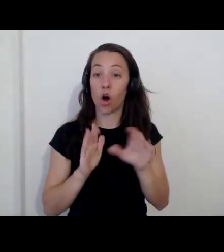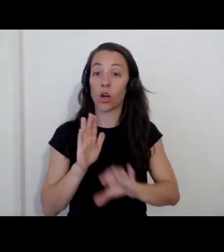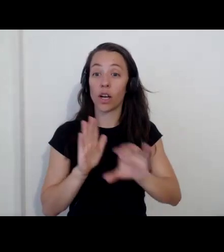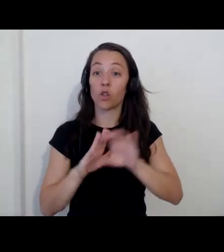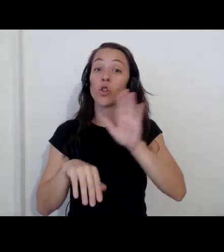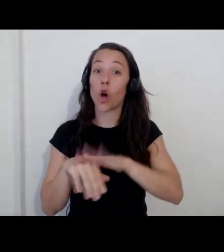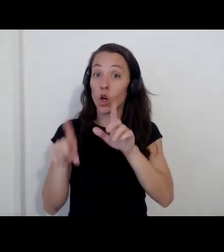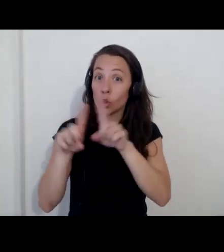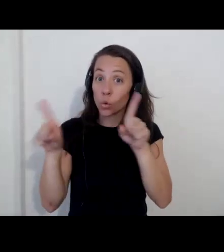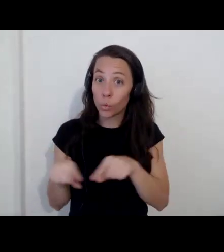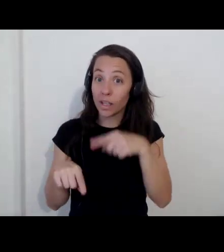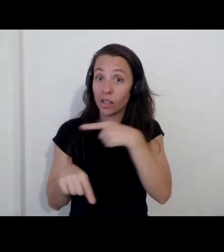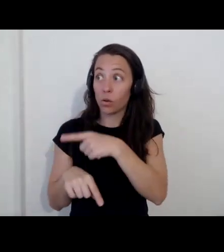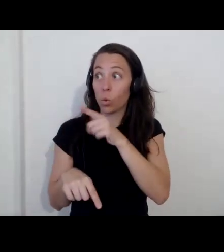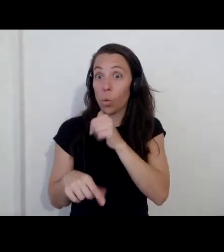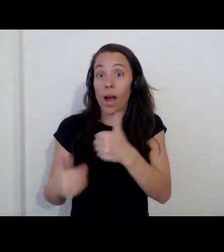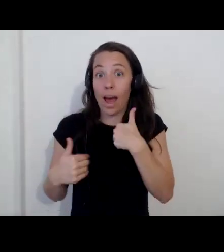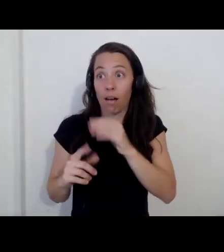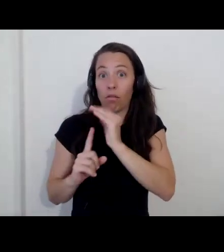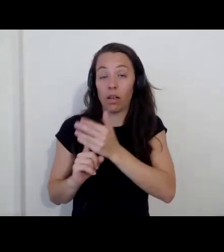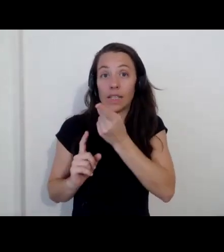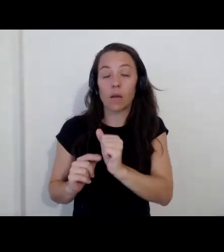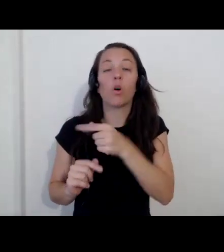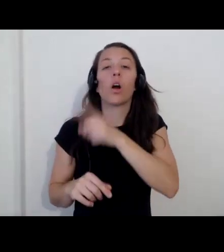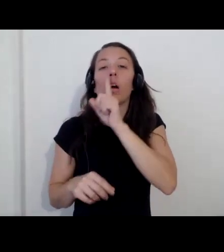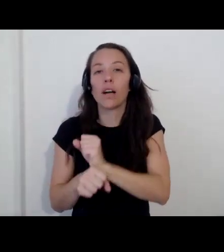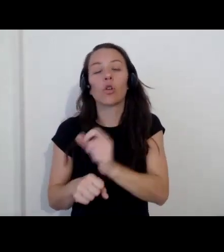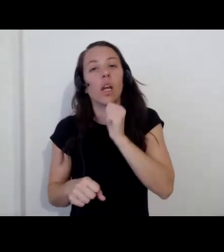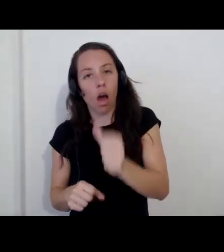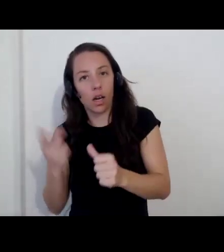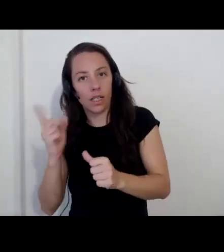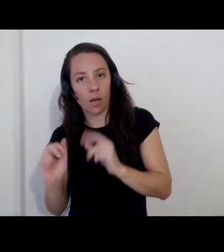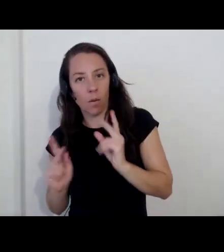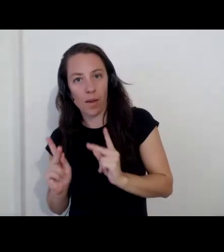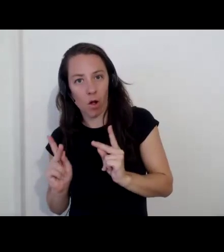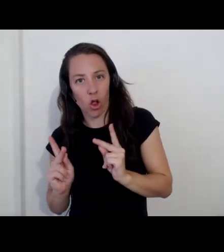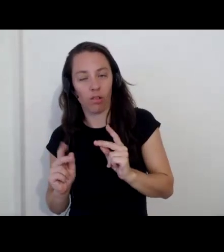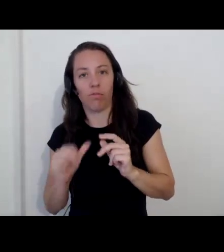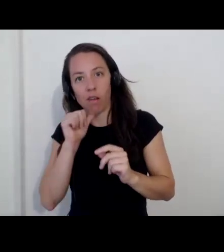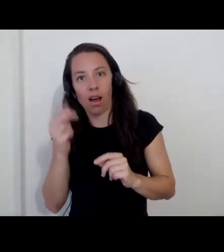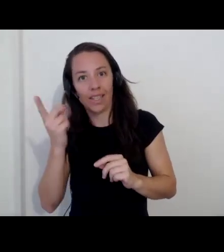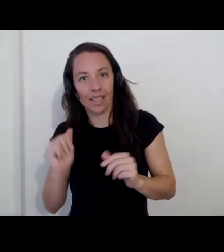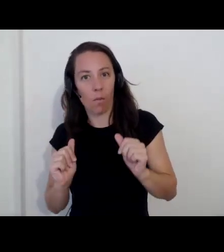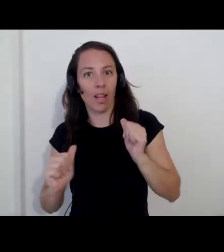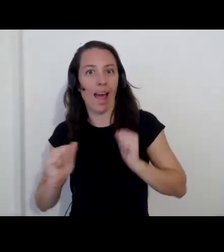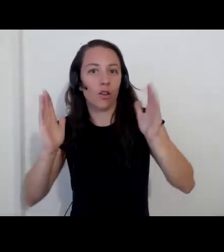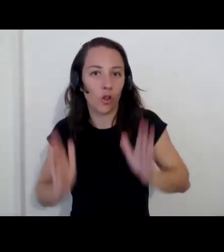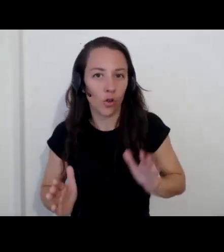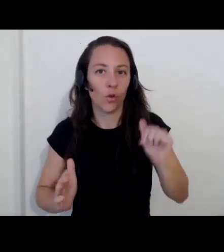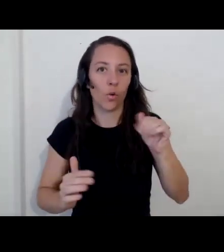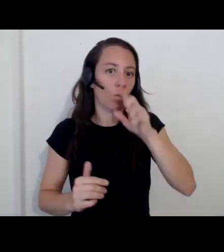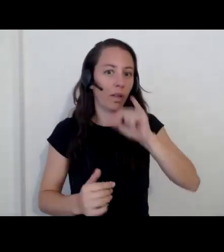by non Disabled people portraying Disabled people so it's much less than what we think it is.